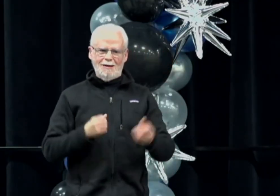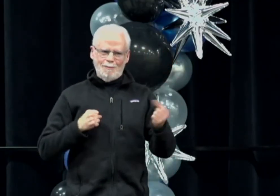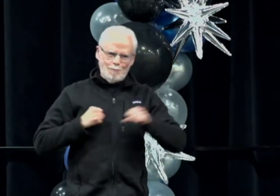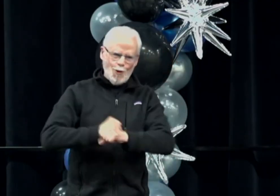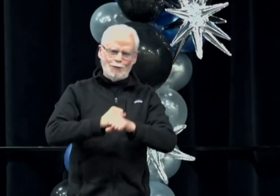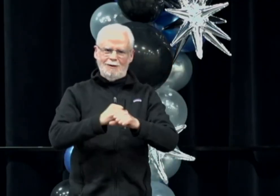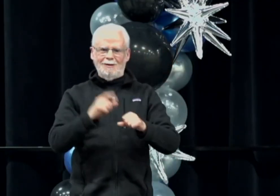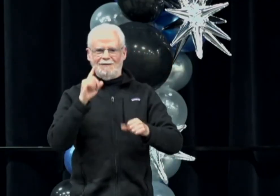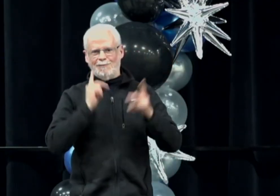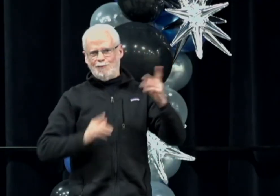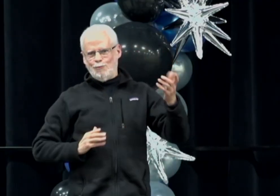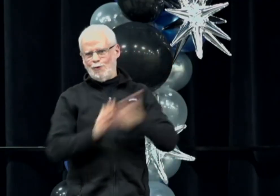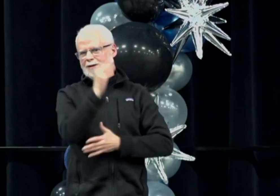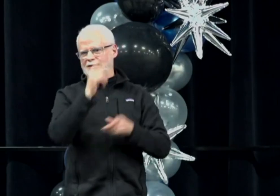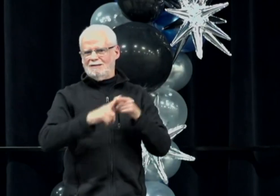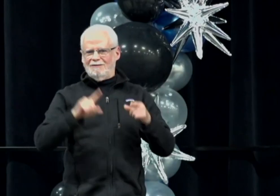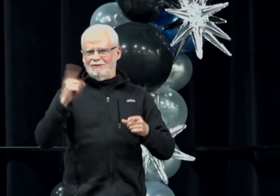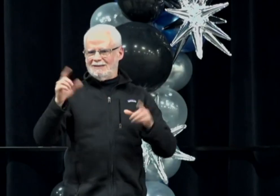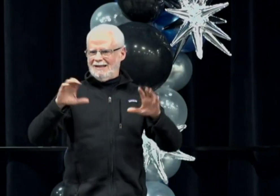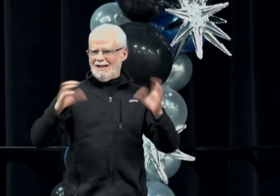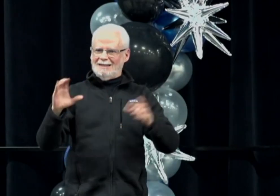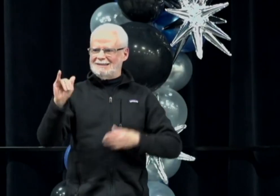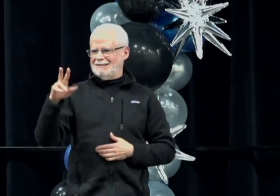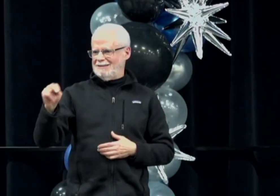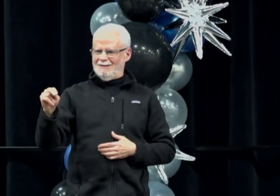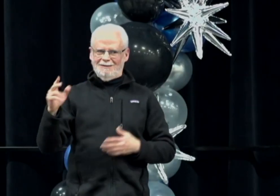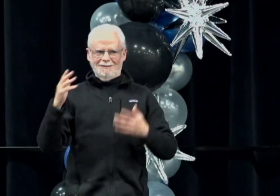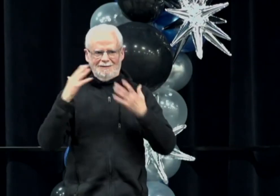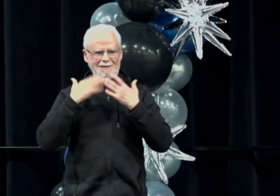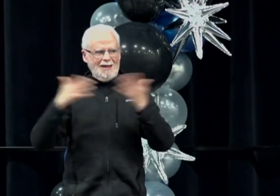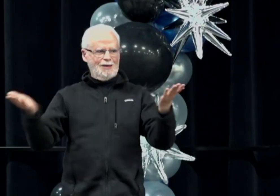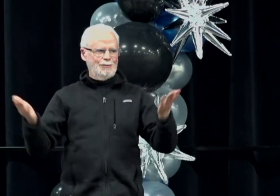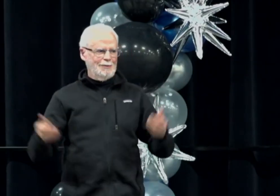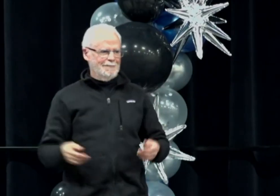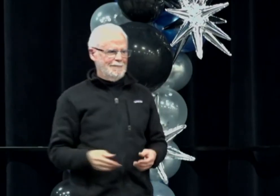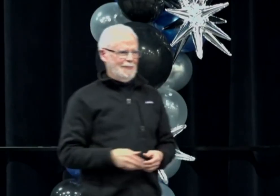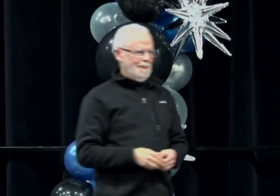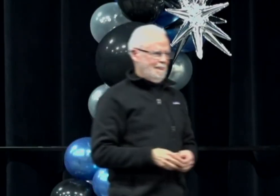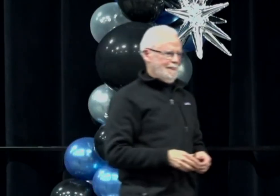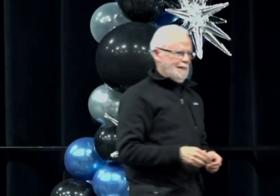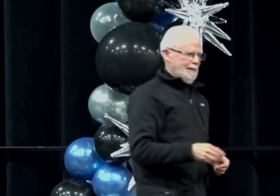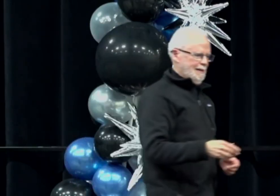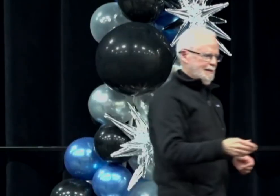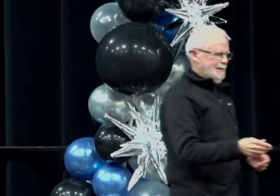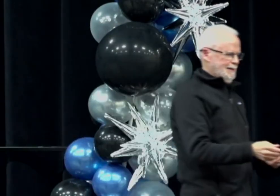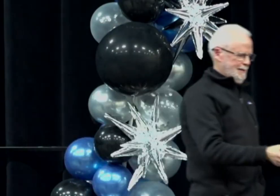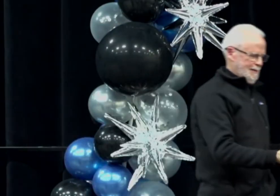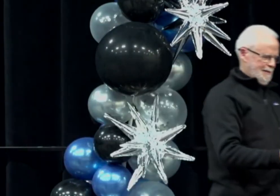I hope you all will work hard for another 40 years- to promote, and to preserve the rights